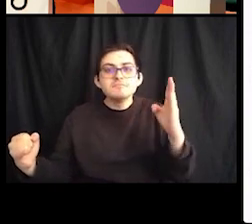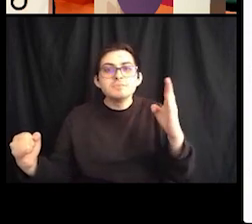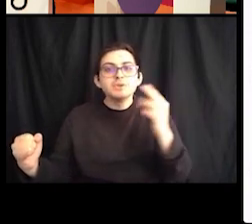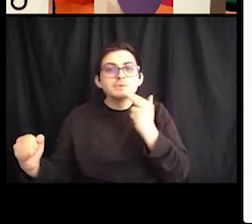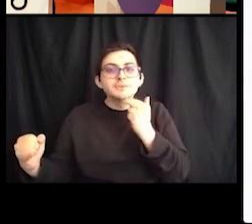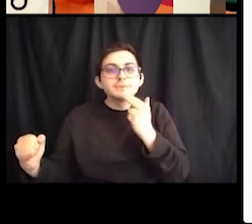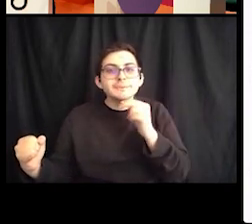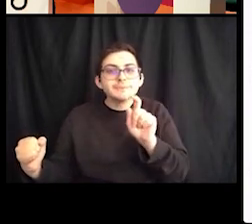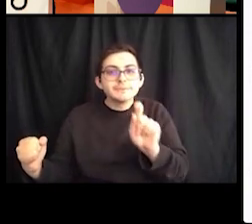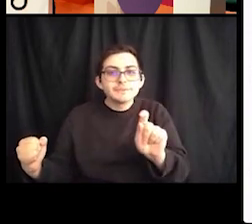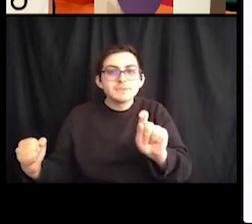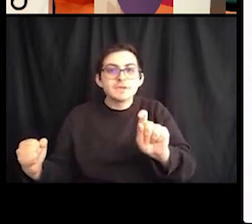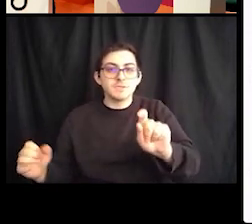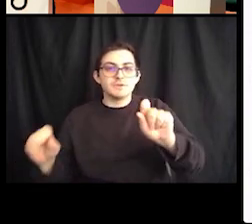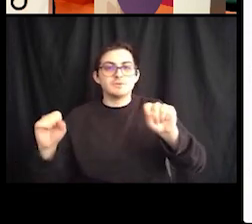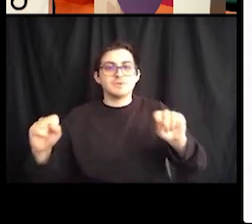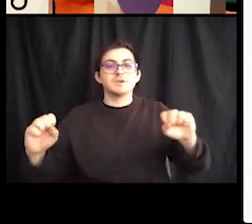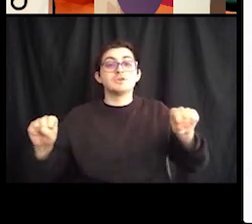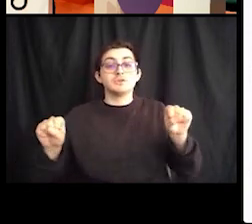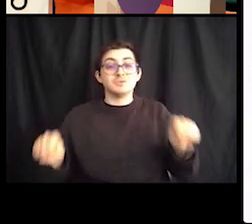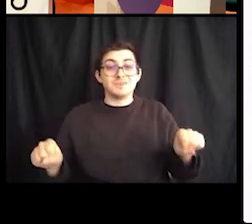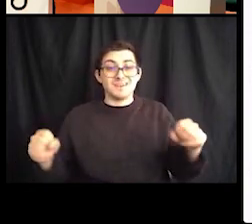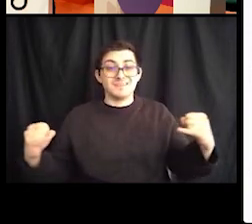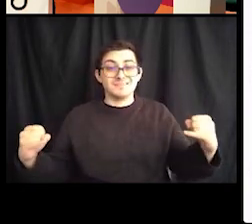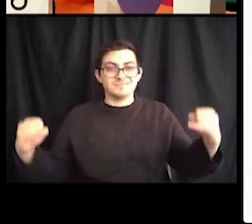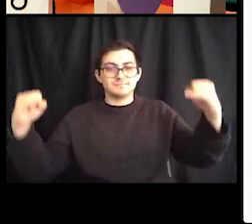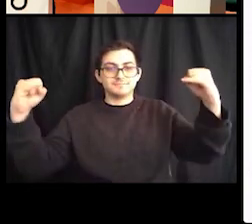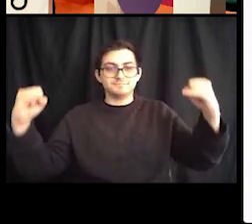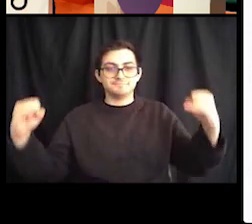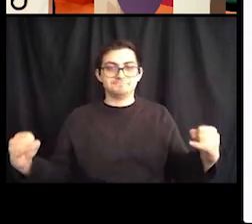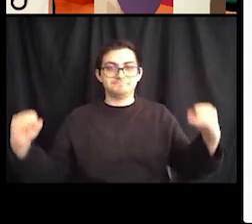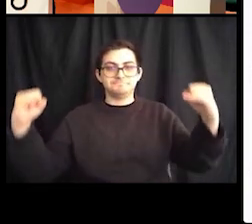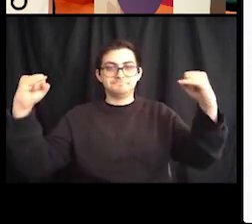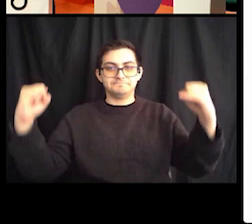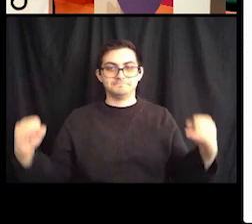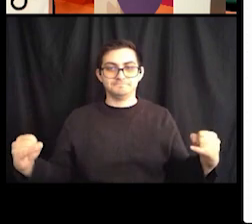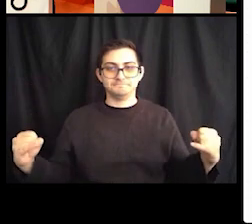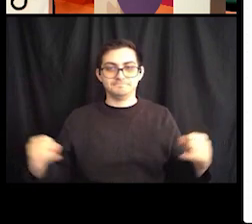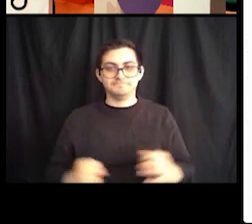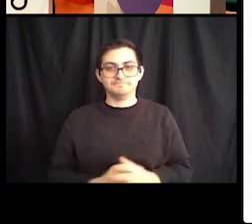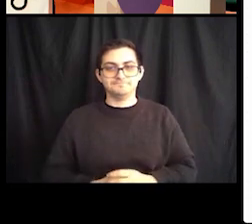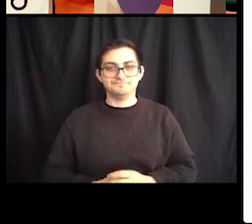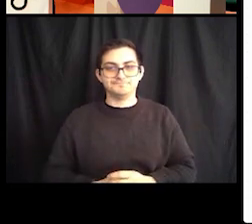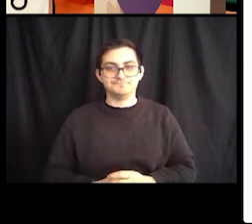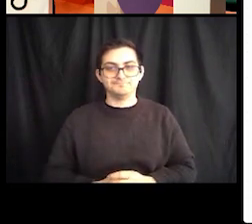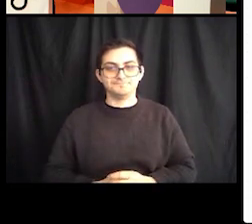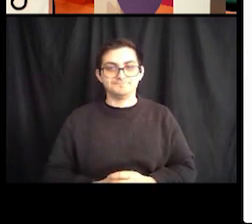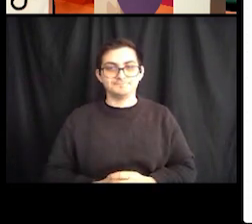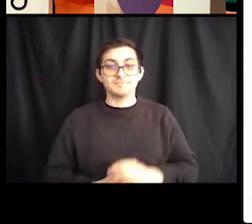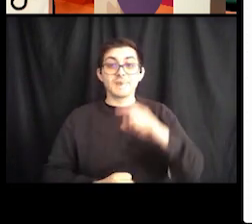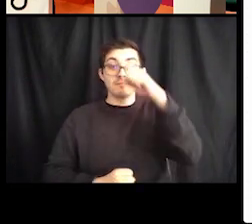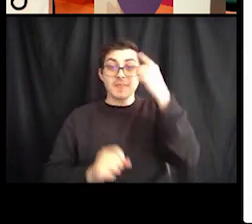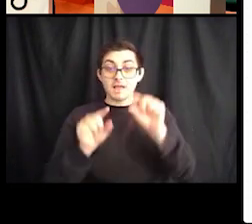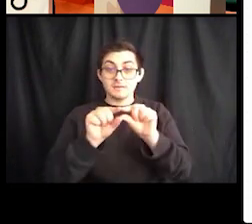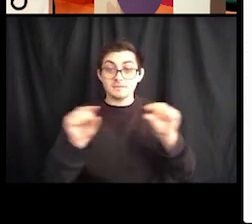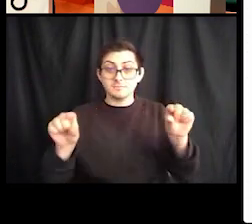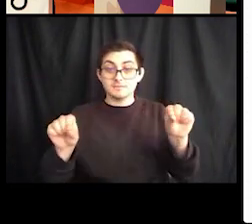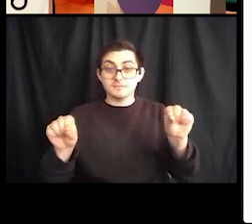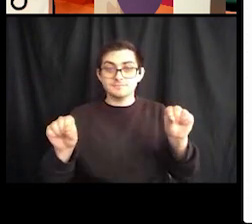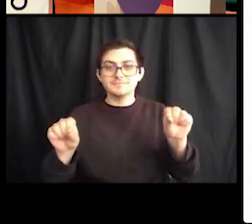Then, I'm going to add some text to the connector. I'm going to press the plus T button here, or alternatively, you could press Enter.